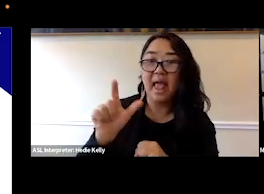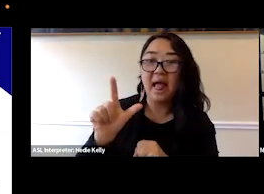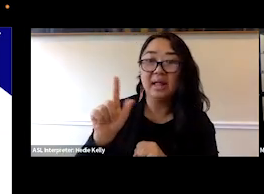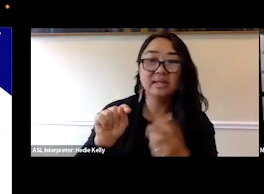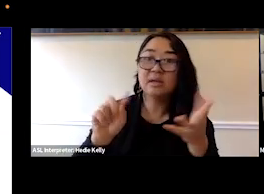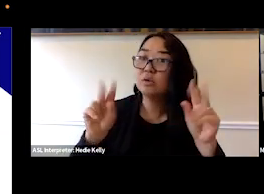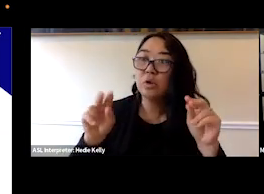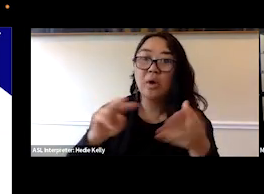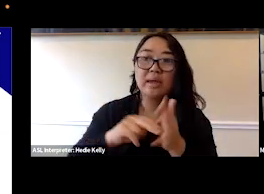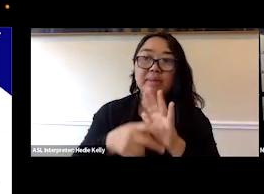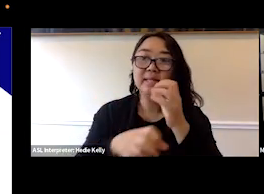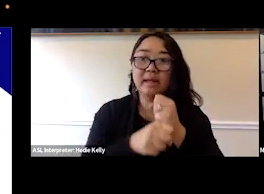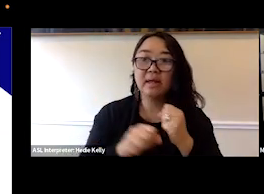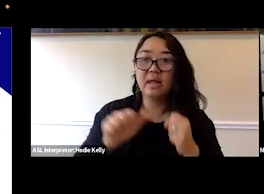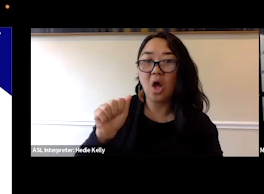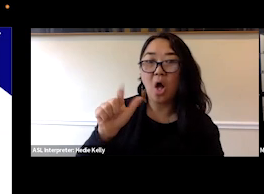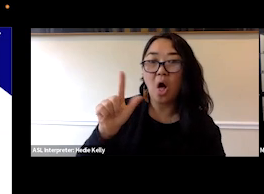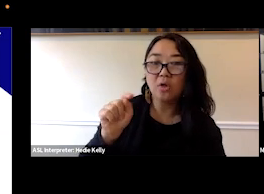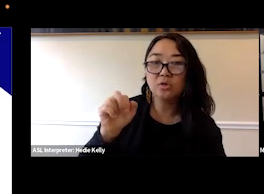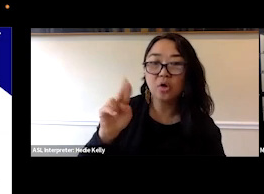It just stands for alternative text